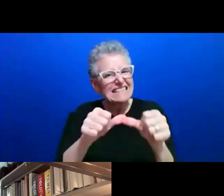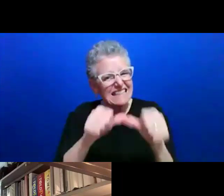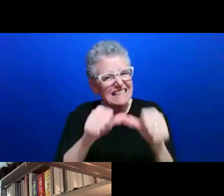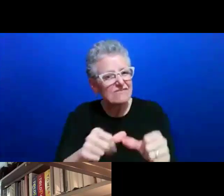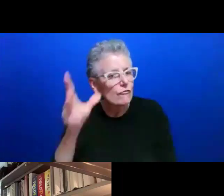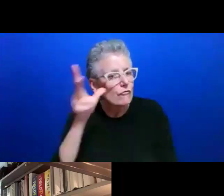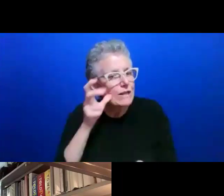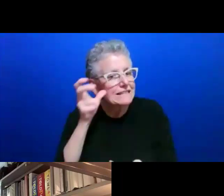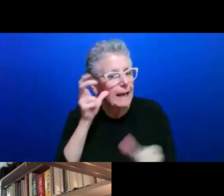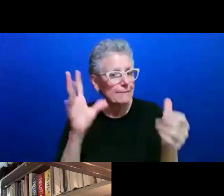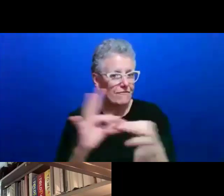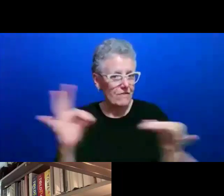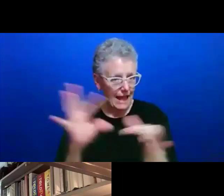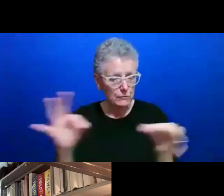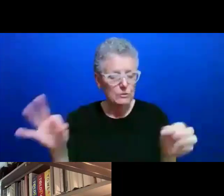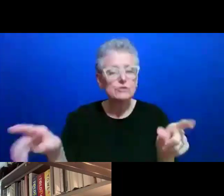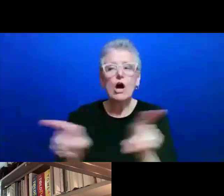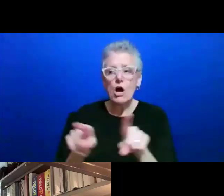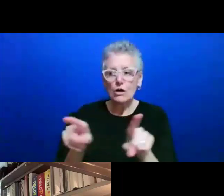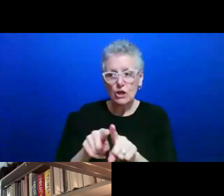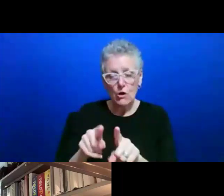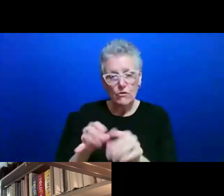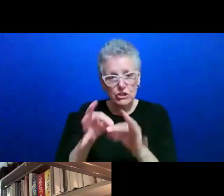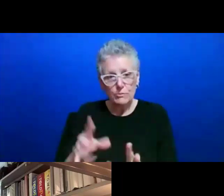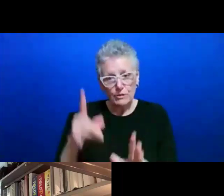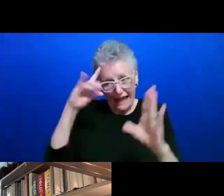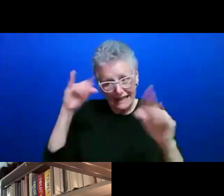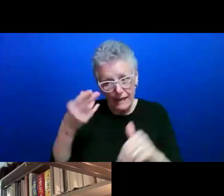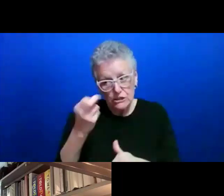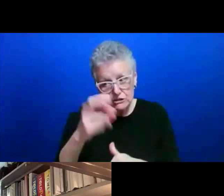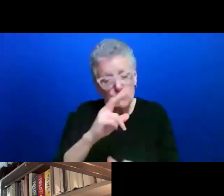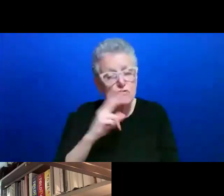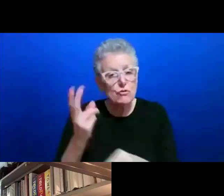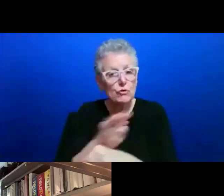but also expecting her to use that expressive language